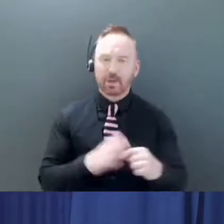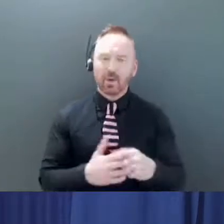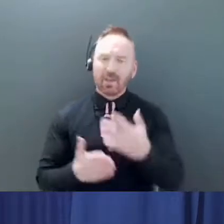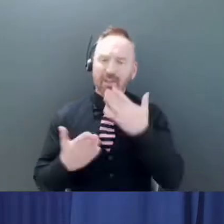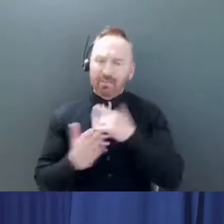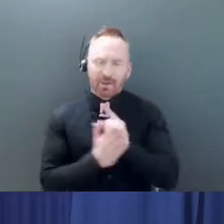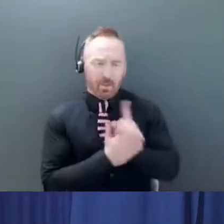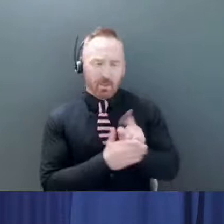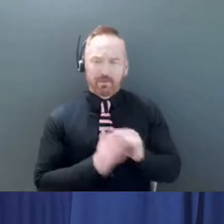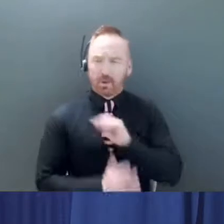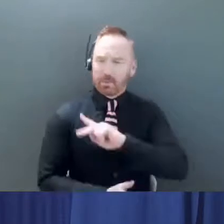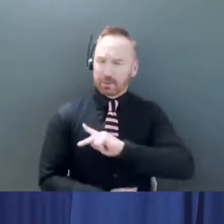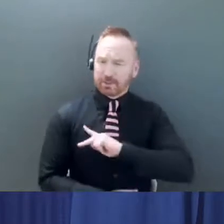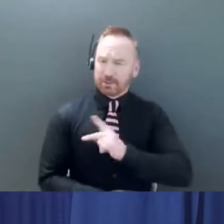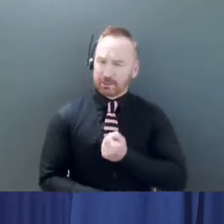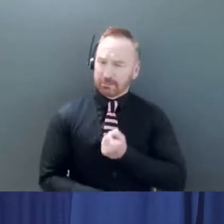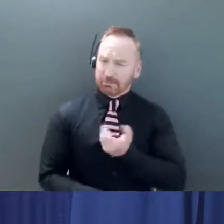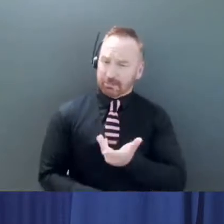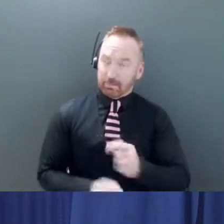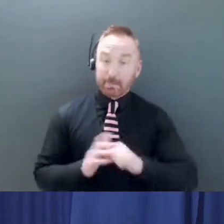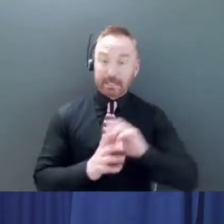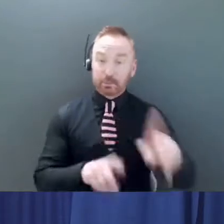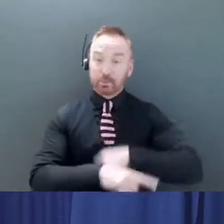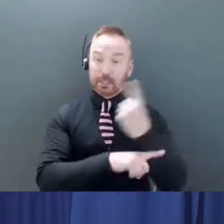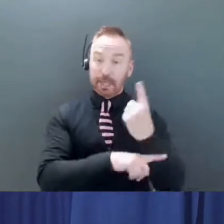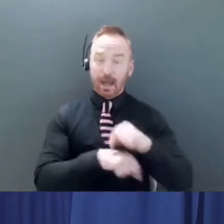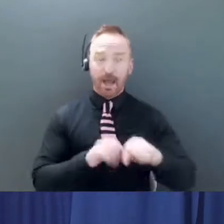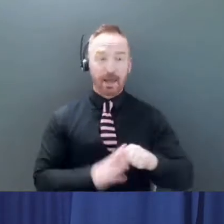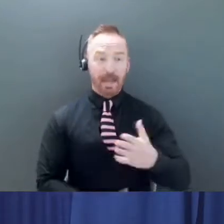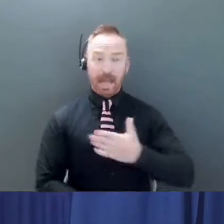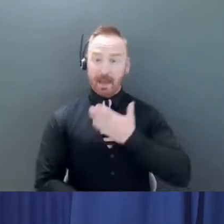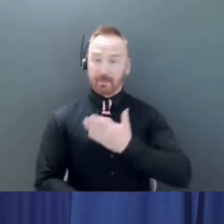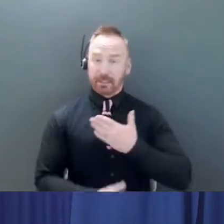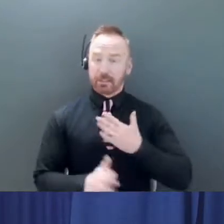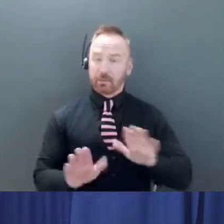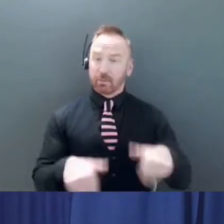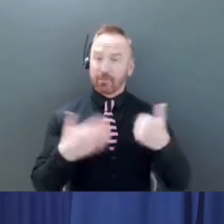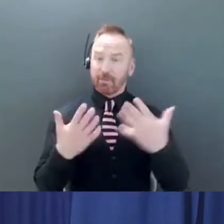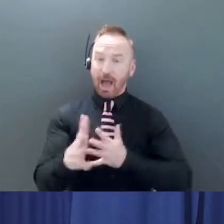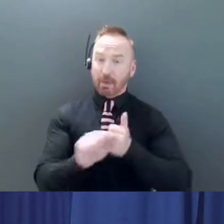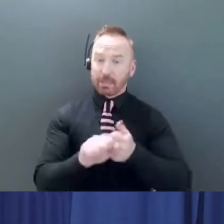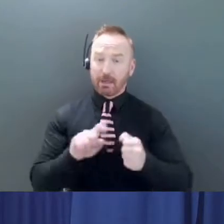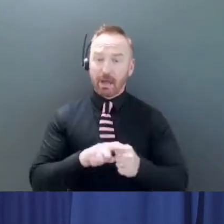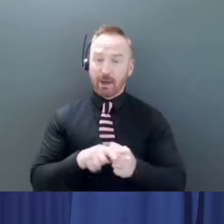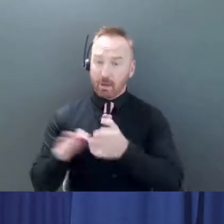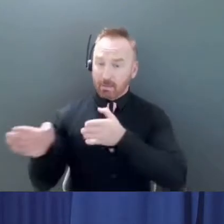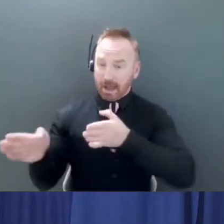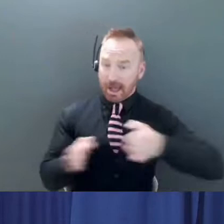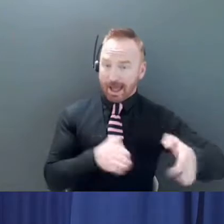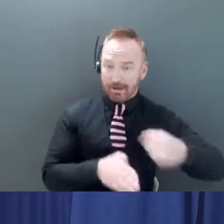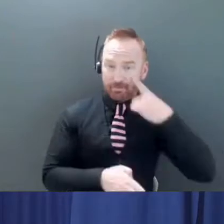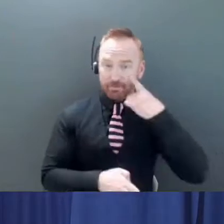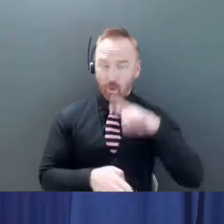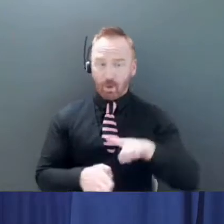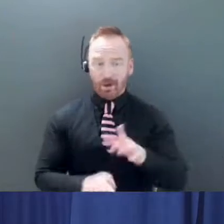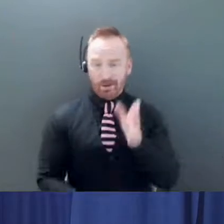But today I am really pleased to provide an update on our planning for the upcoming school